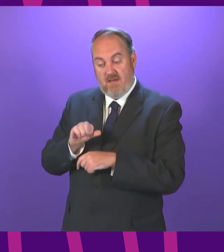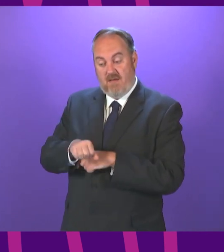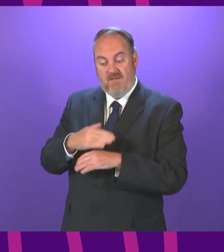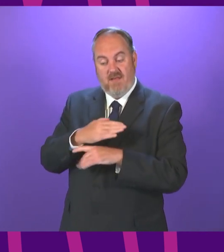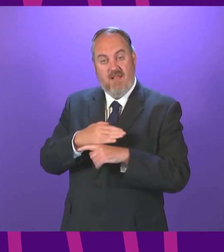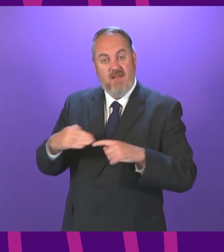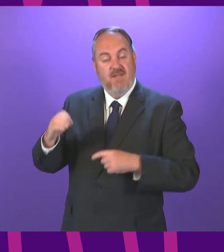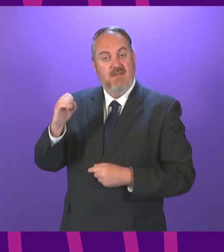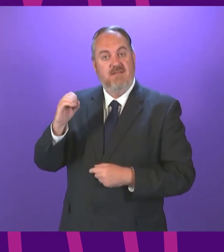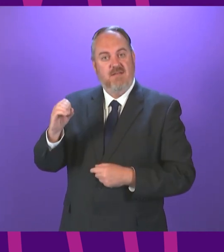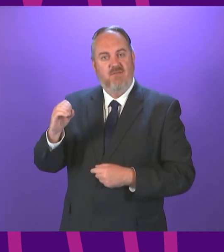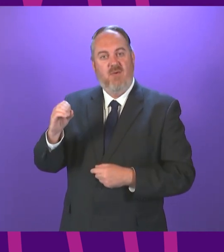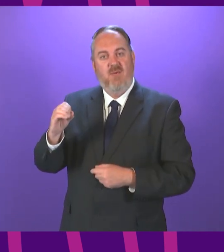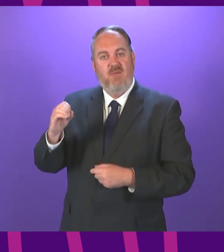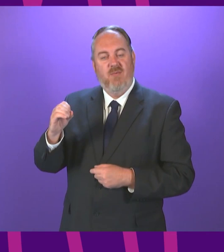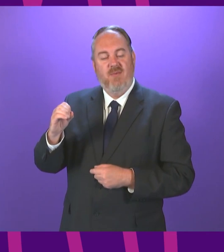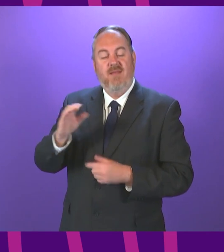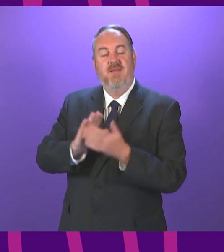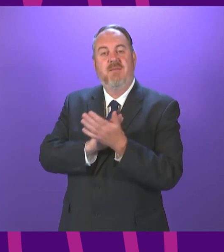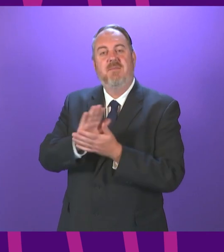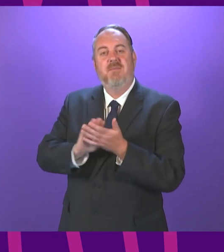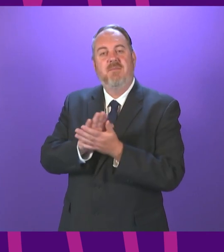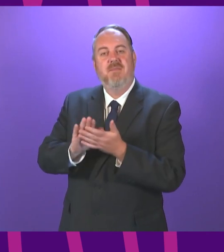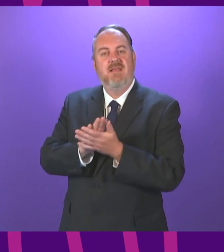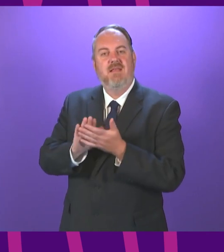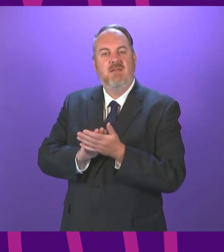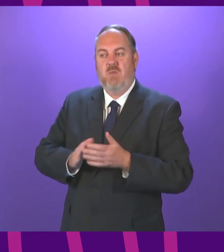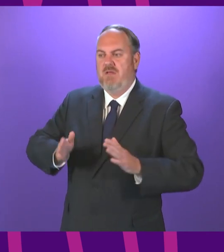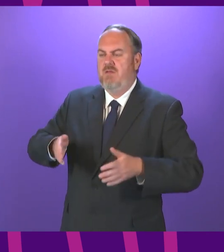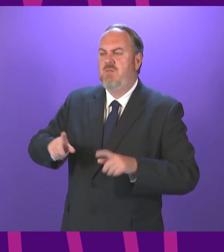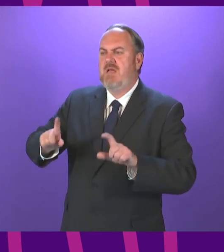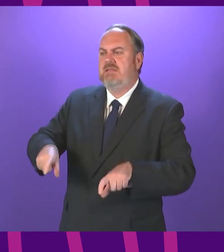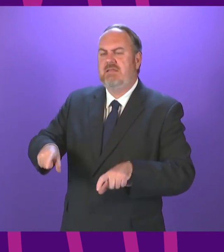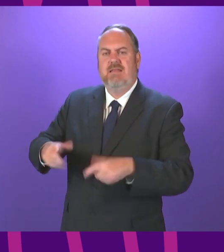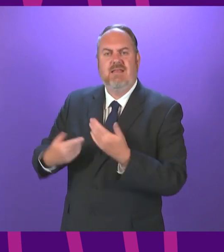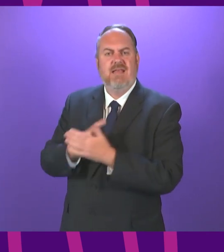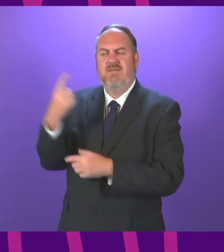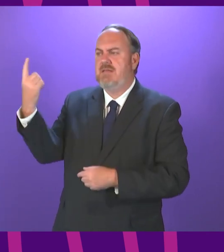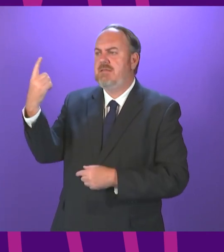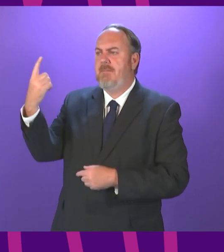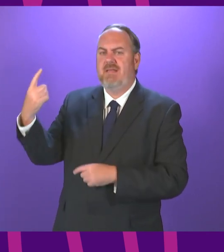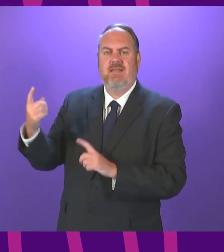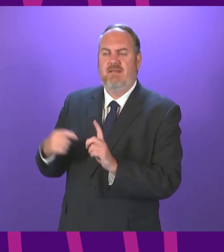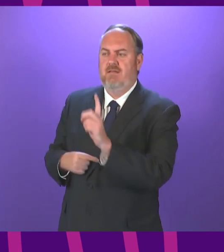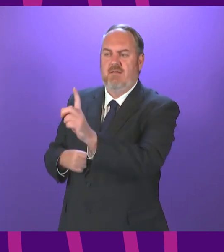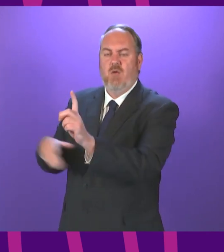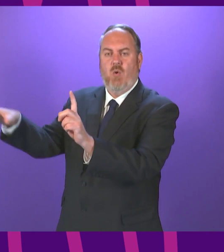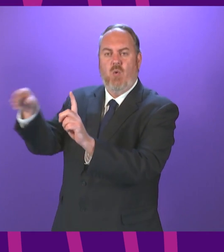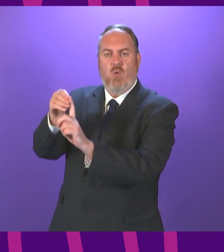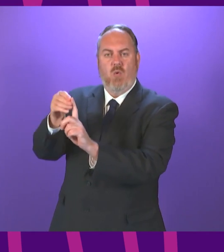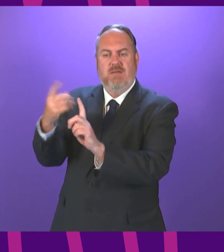to move away from the blanket requirement for close contacts of positive cases to self-isolate.